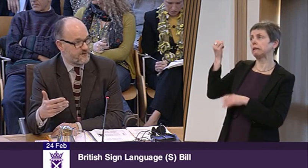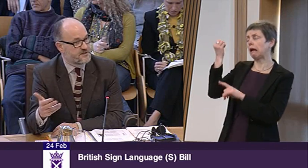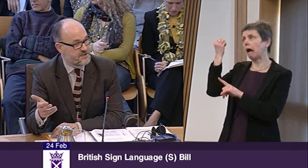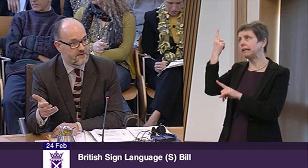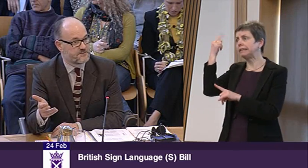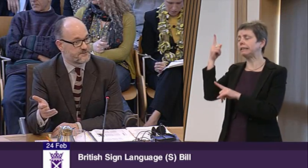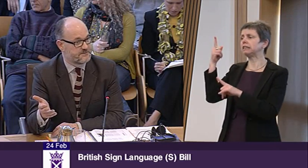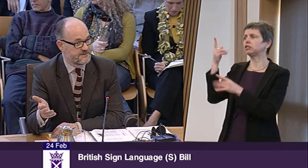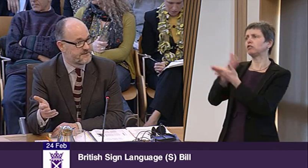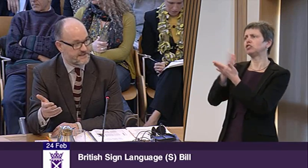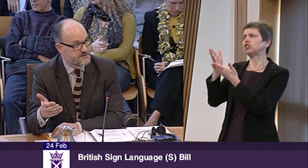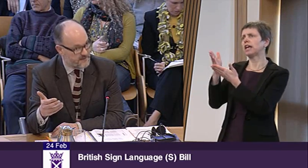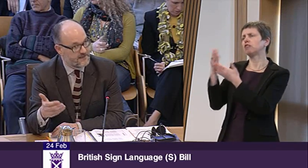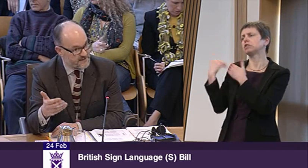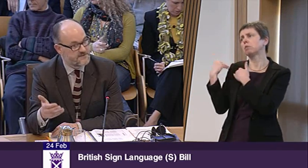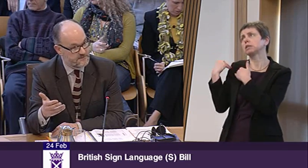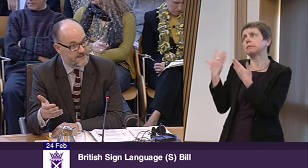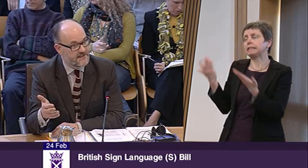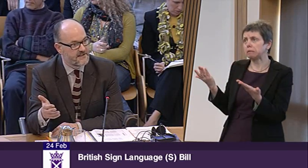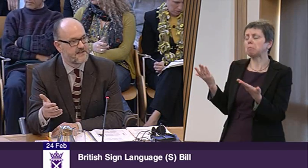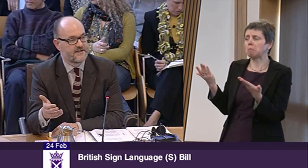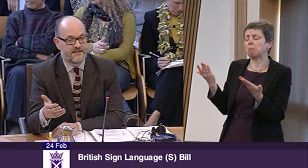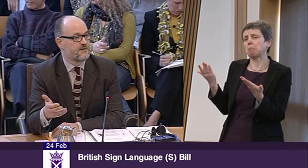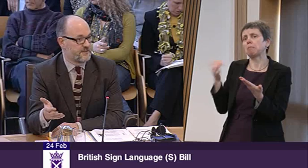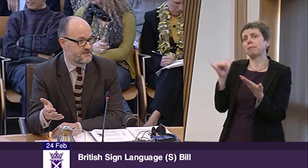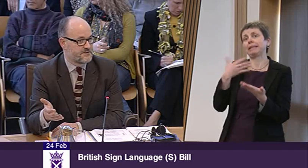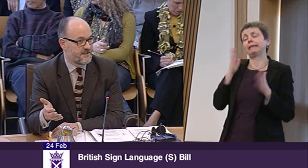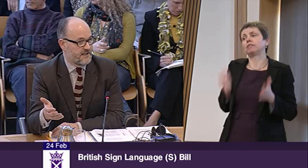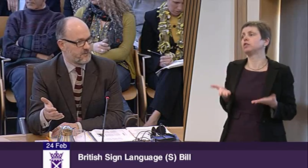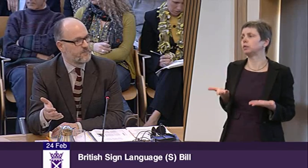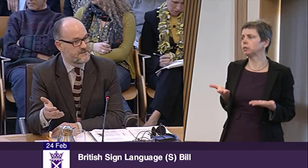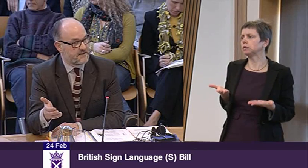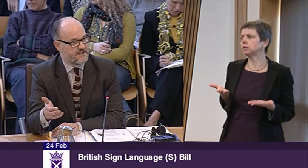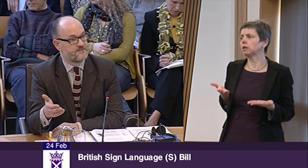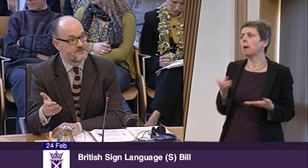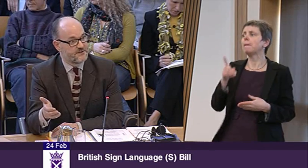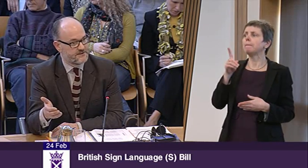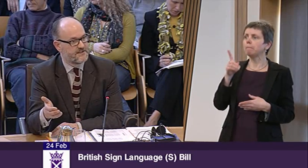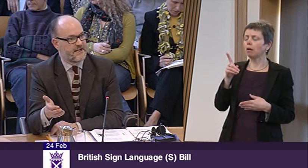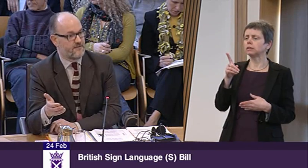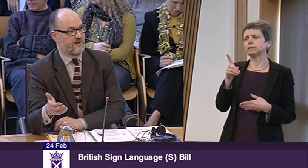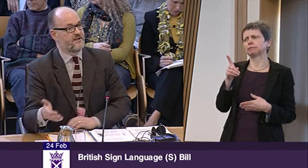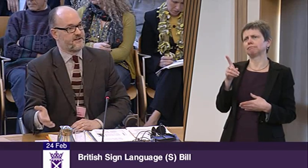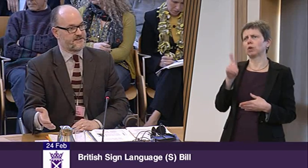should be shared and that that is how it needs to be. Equally, when it has been recognised